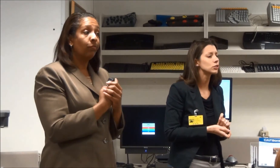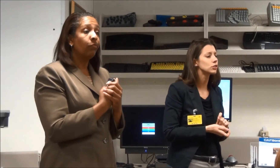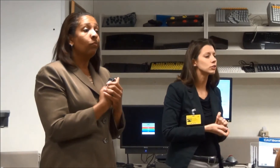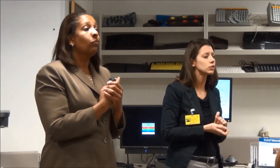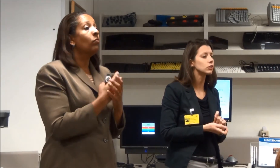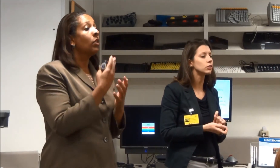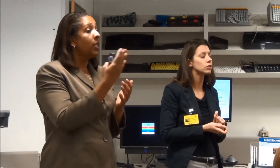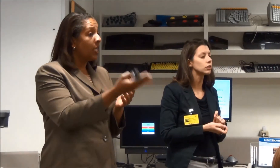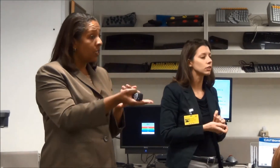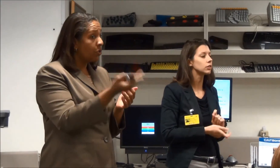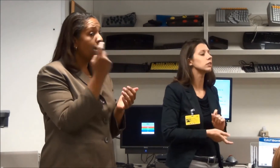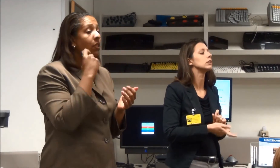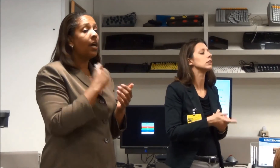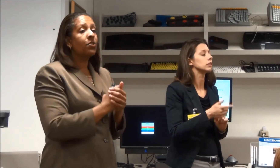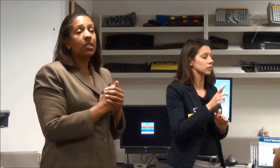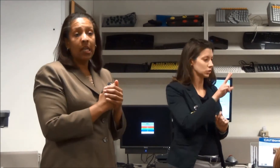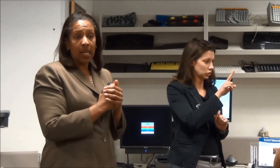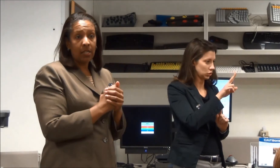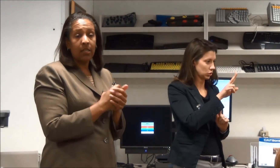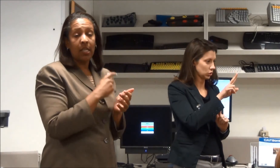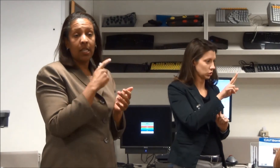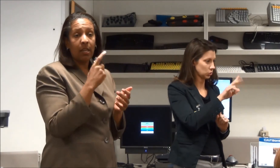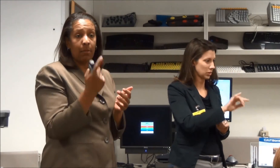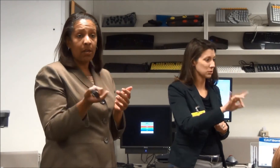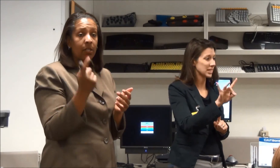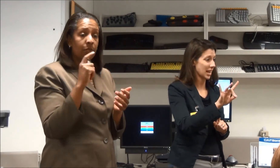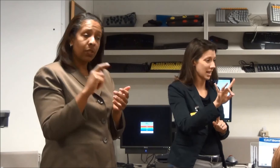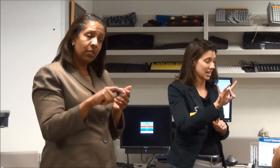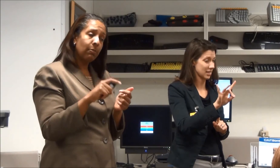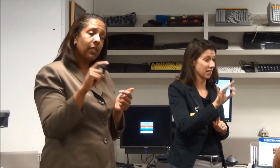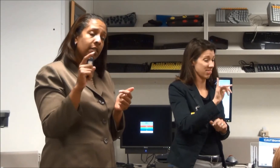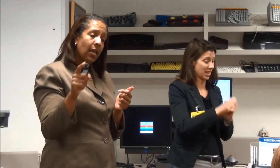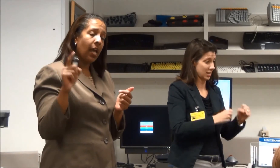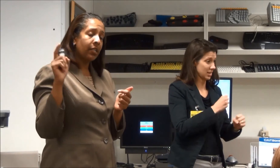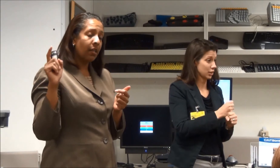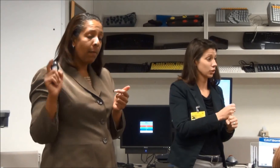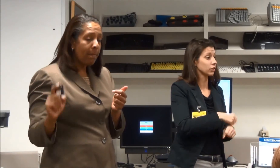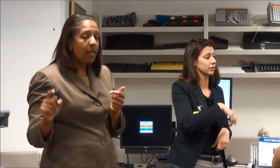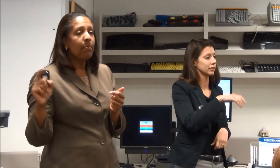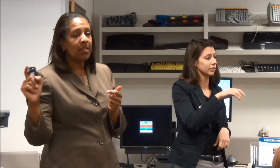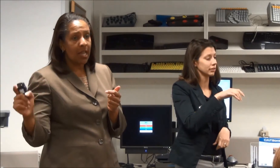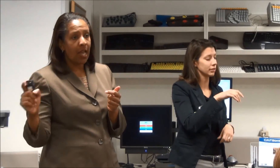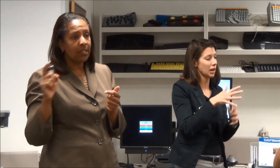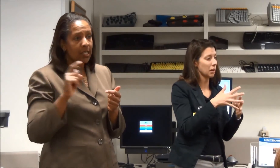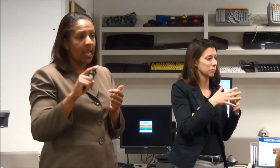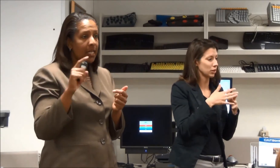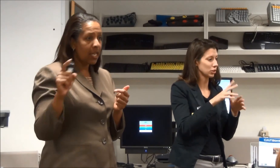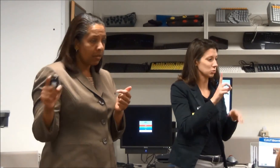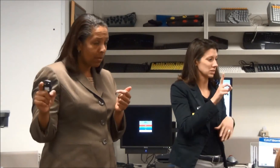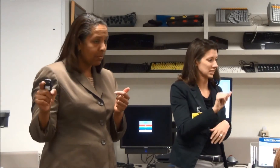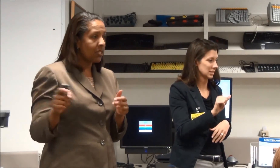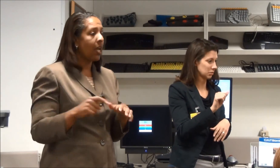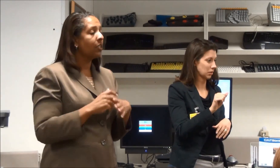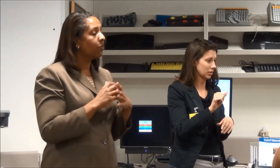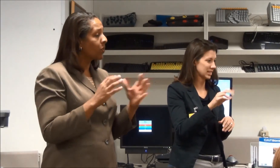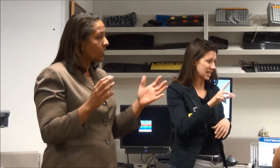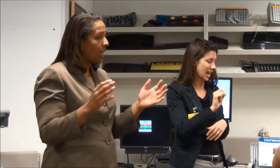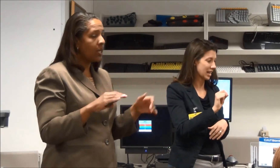In 2008 the Americans with Disabilities Act, Amendments Act, the ADA Amendments Act was